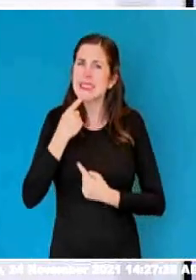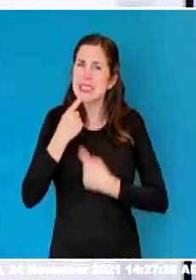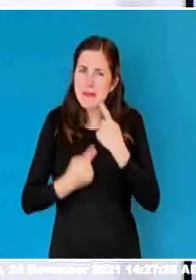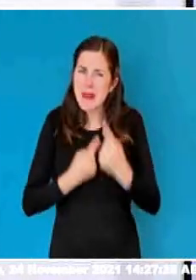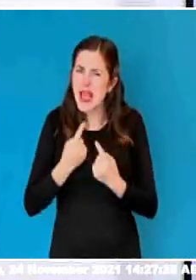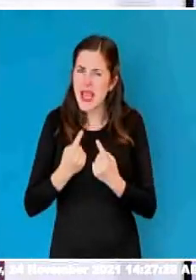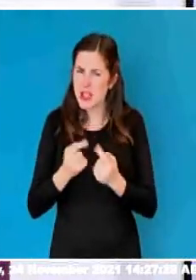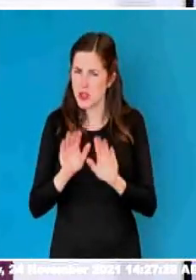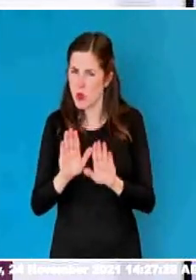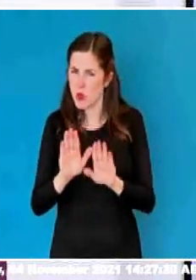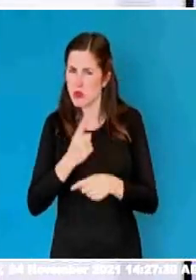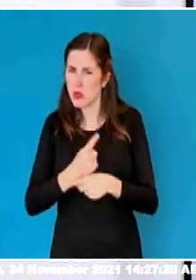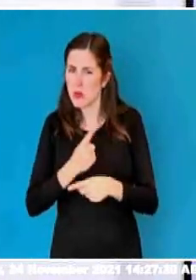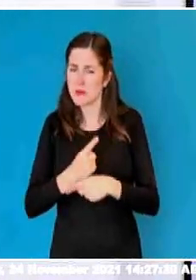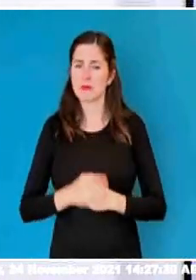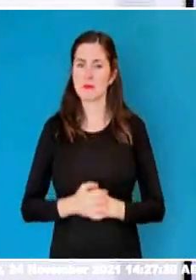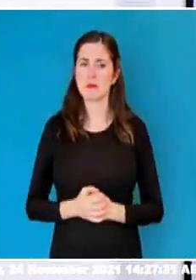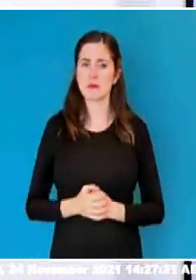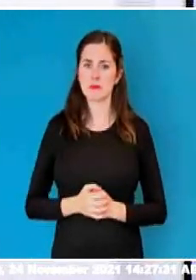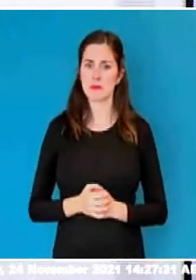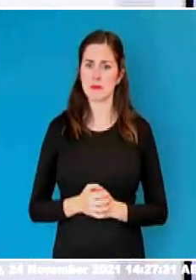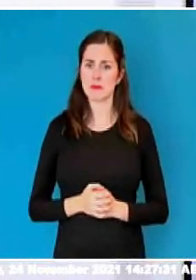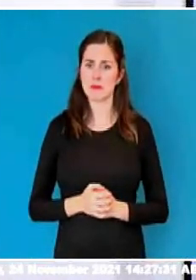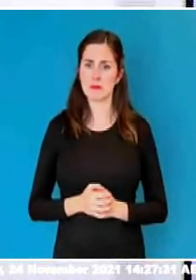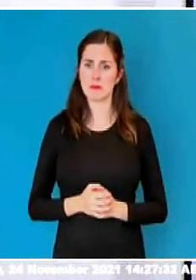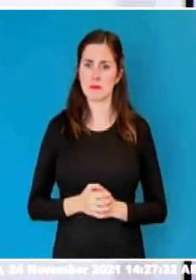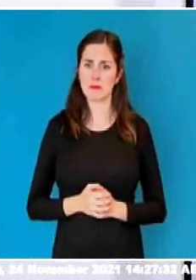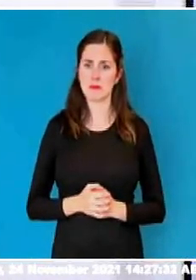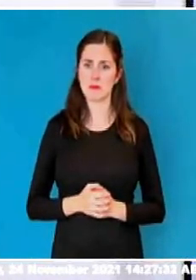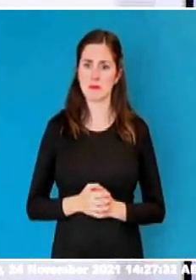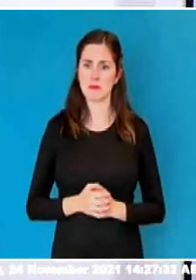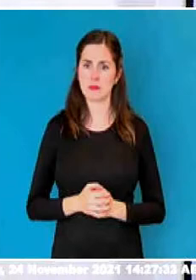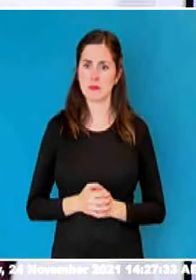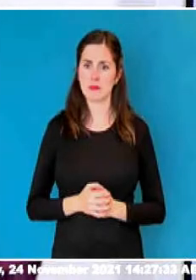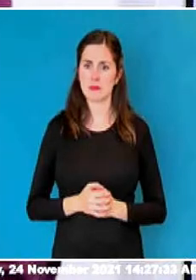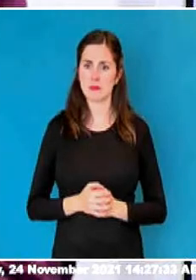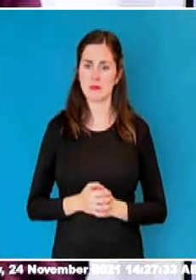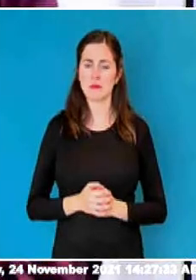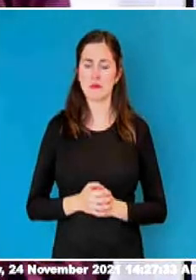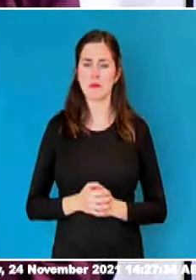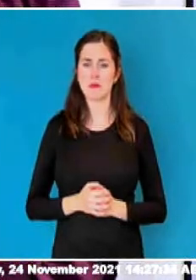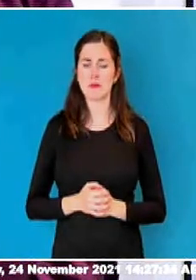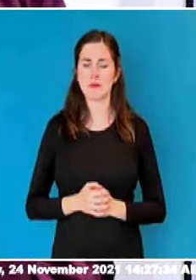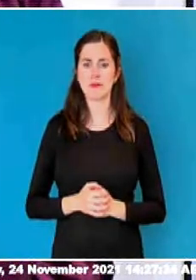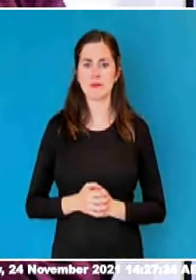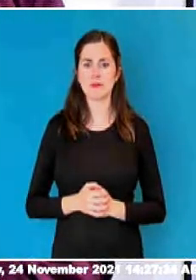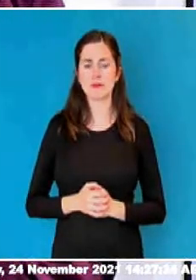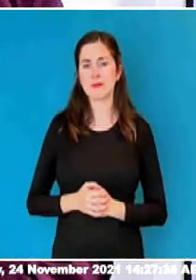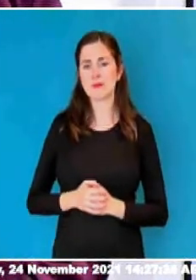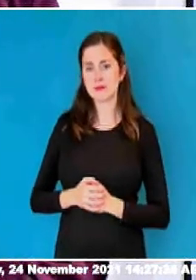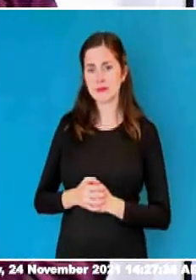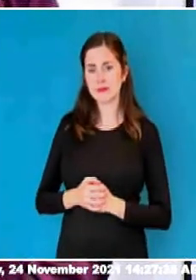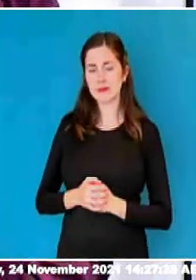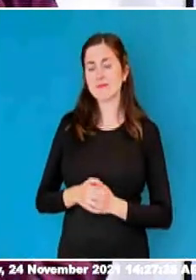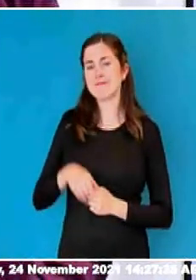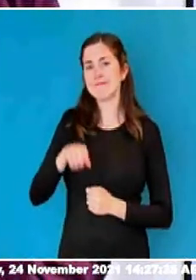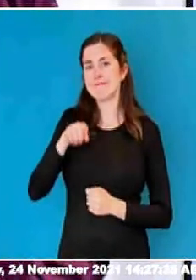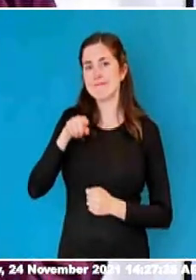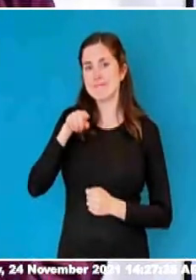Ms Eastman, if I may, that's a proposition that in reading